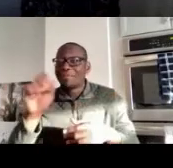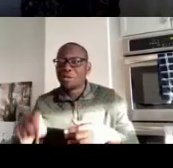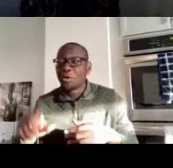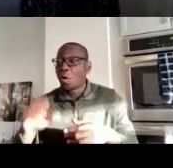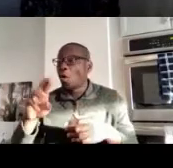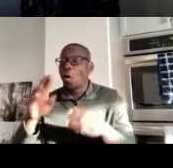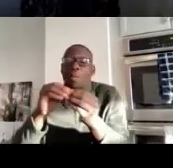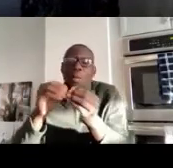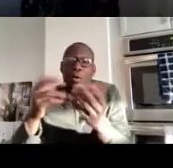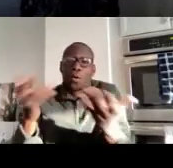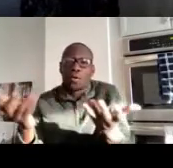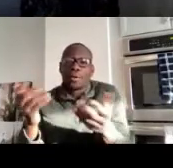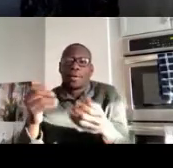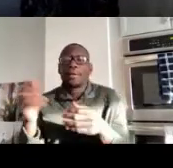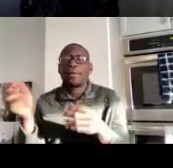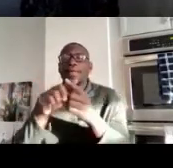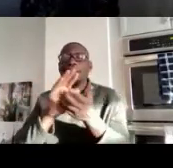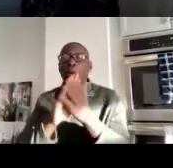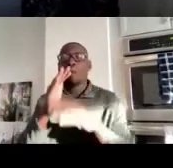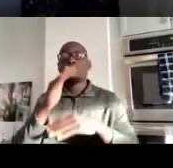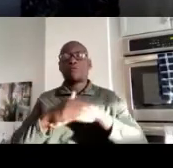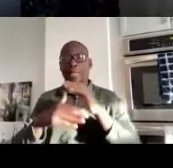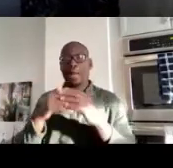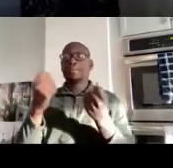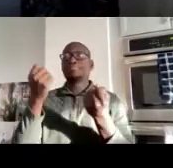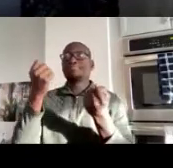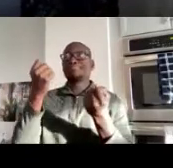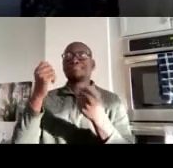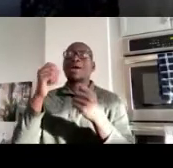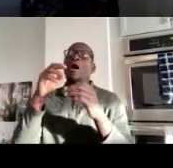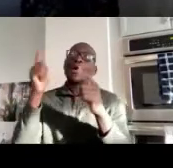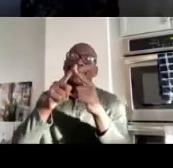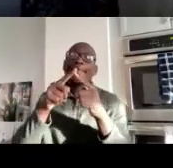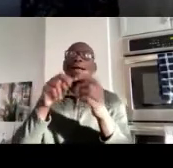semester. It really can depend. They may have more knowledge of ASL than that but the point is they